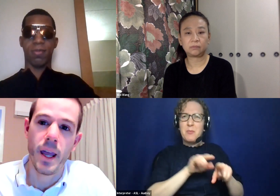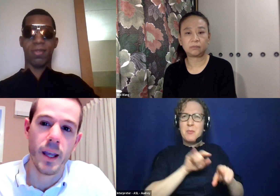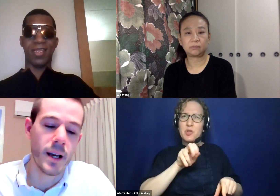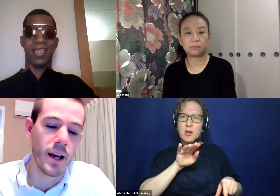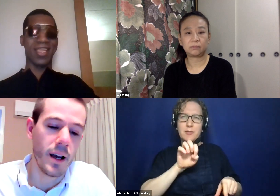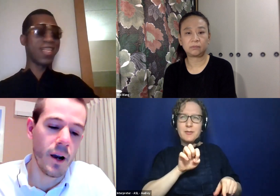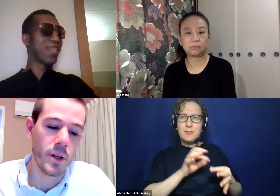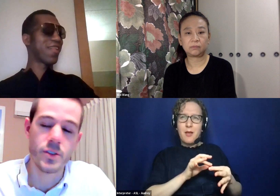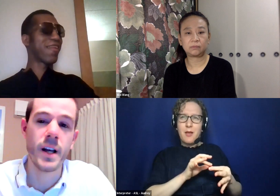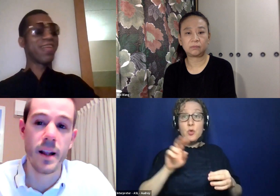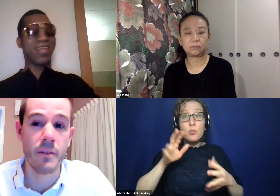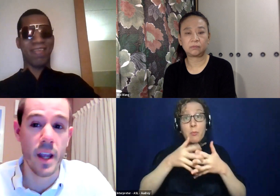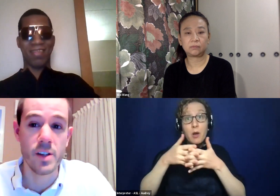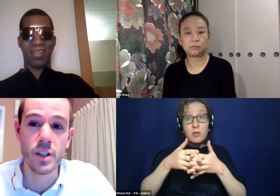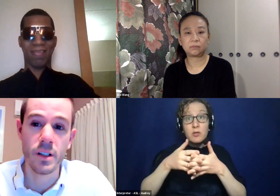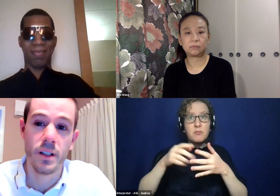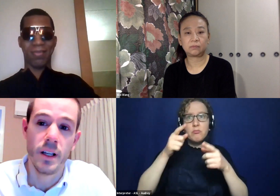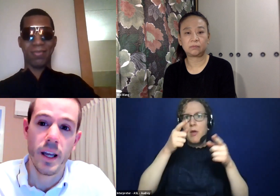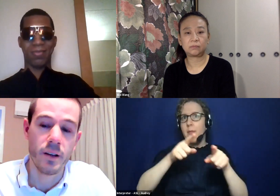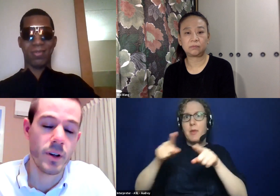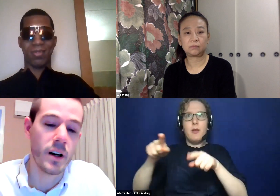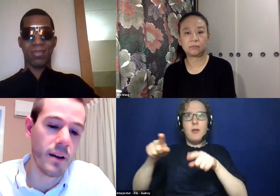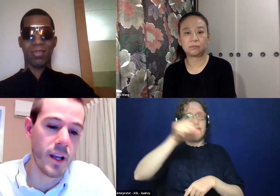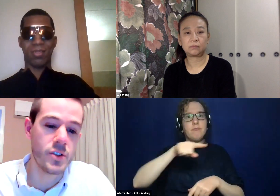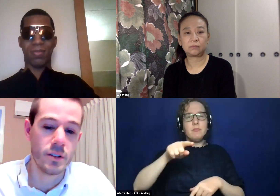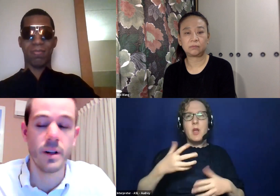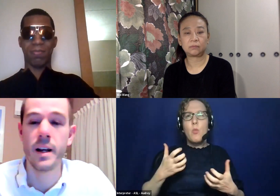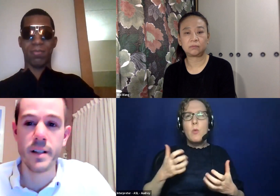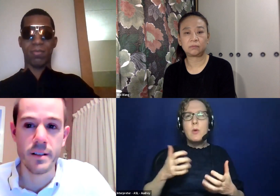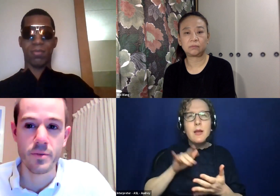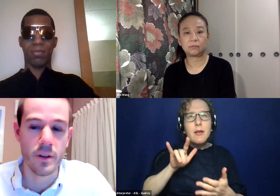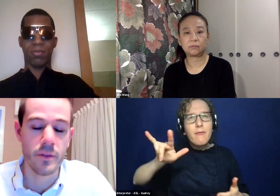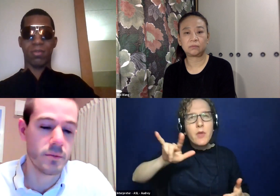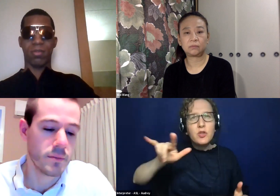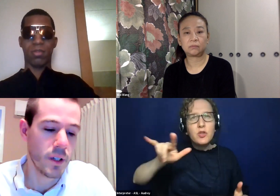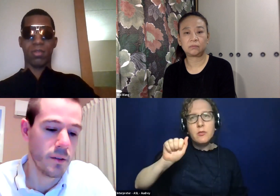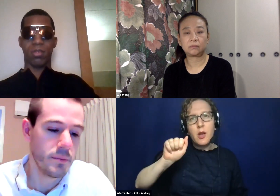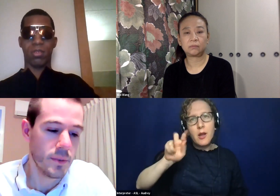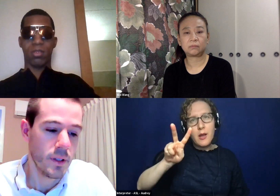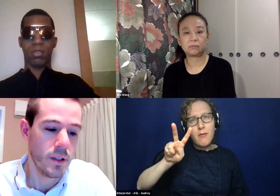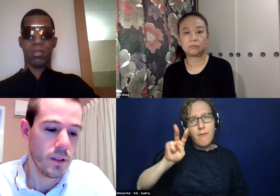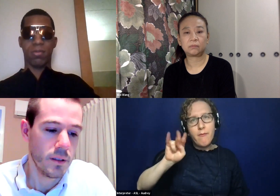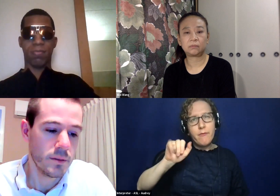and I wanted to study aviation and regarding aviation, the United States is one of the